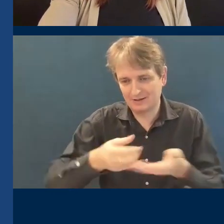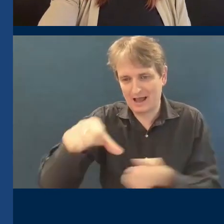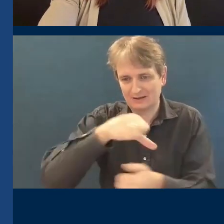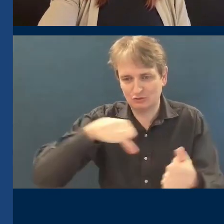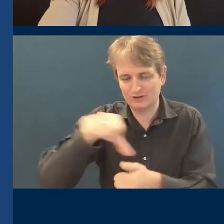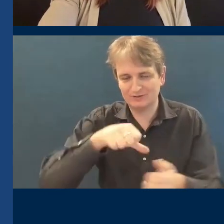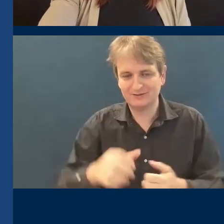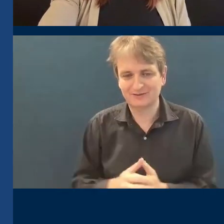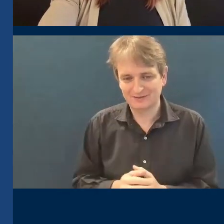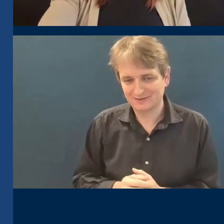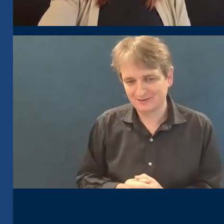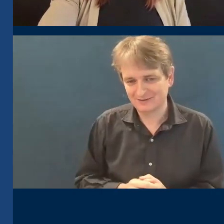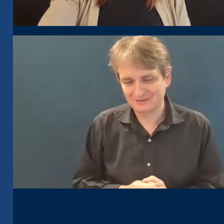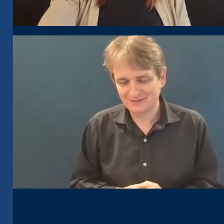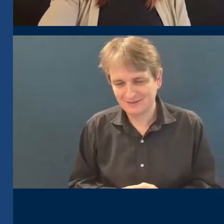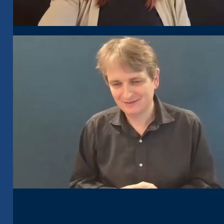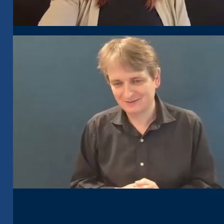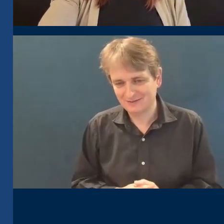amongst people who are interacting.